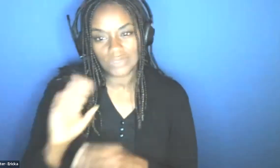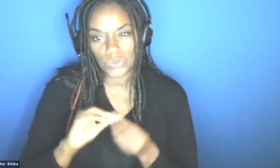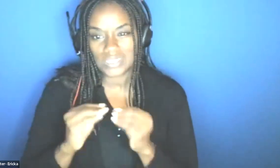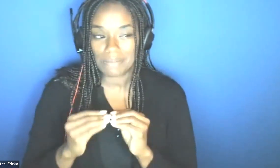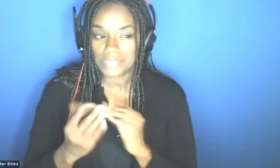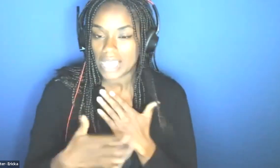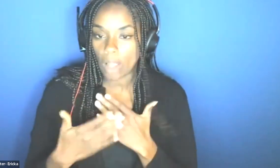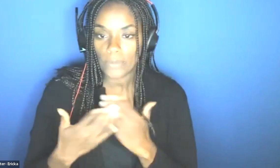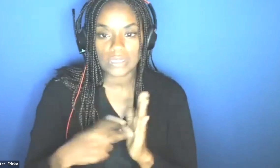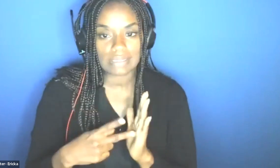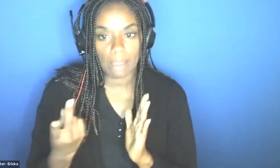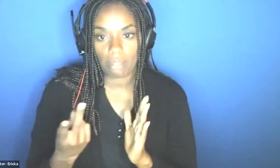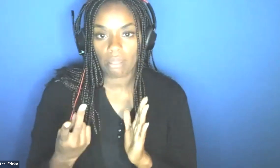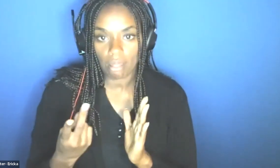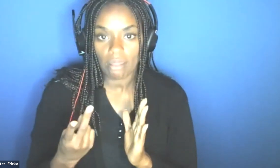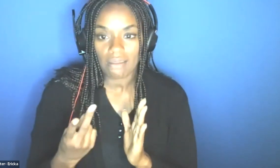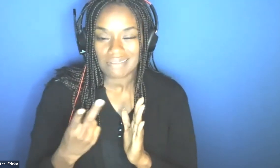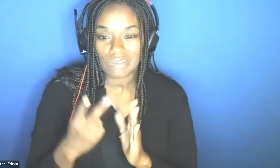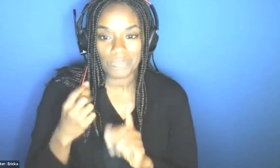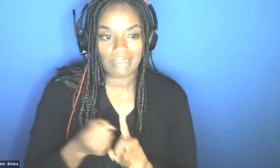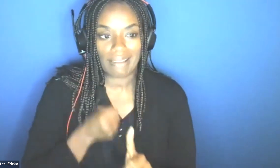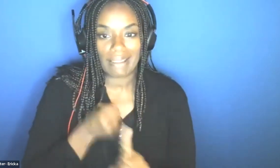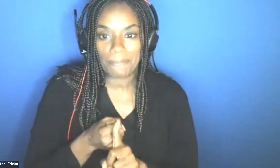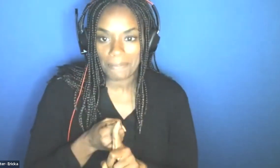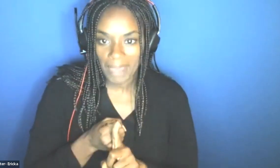And that number, by 2020, has risen to 17.0.